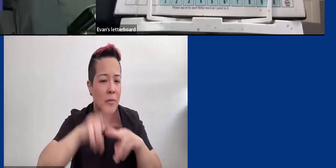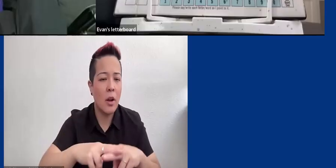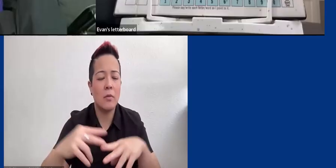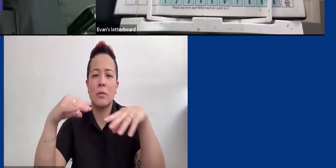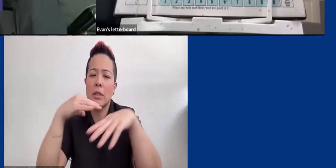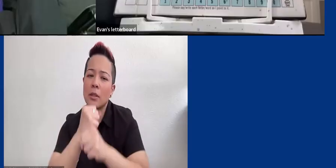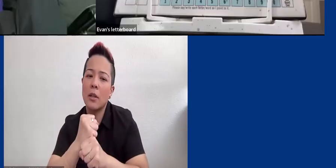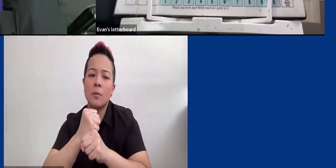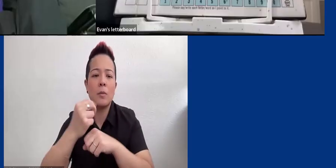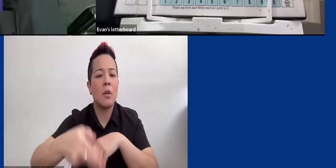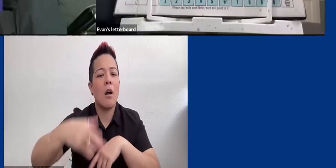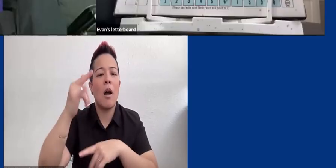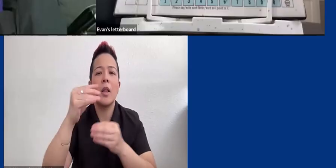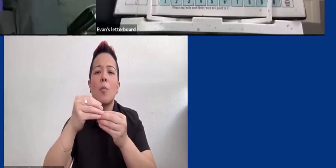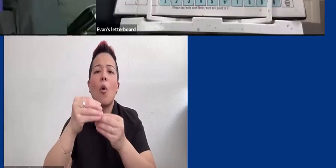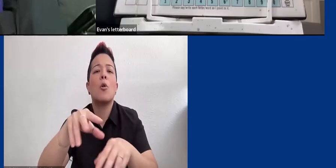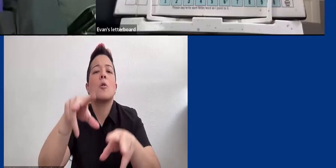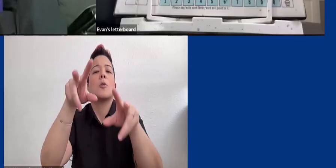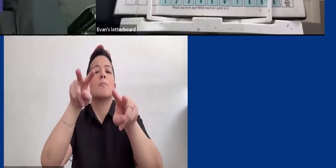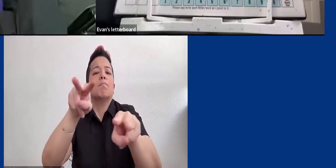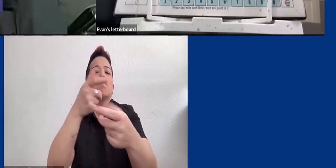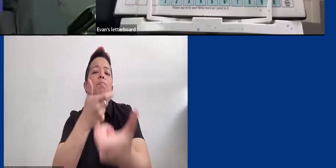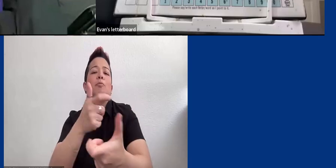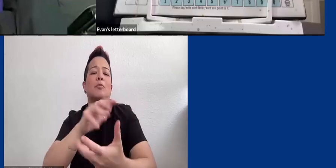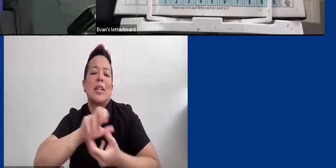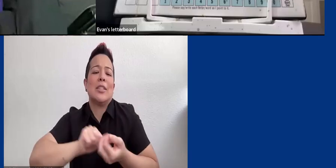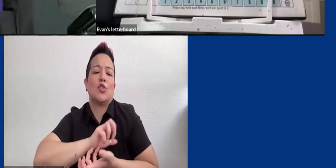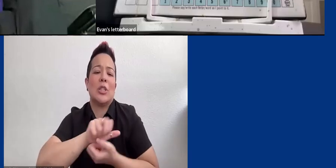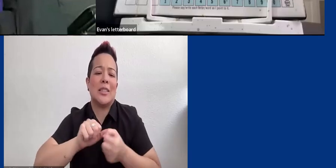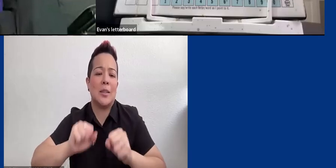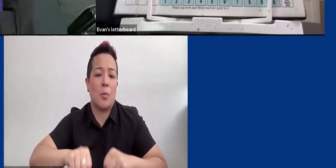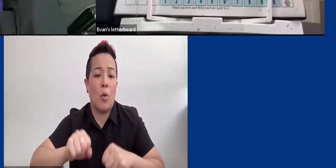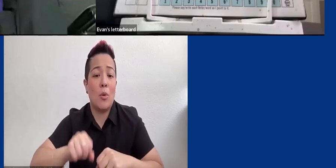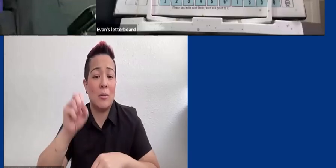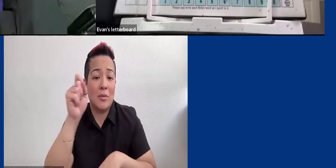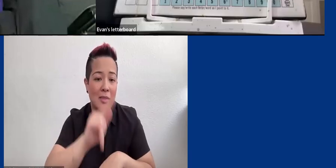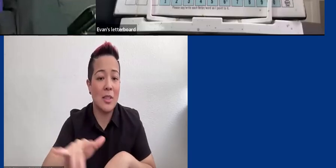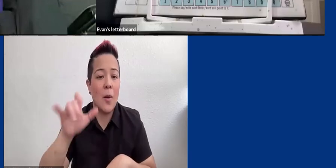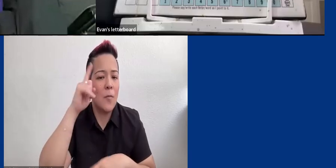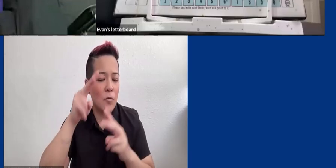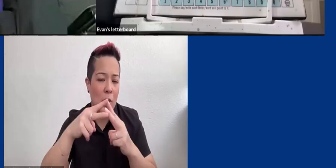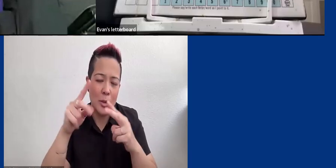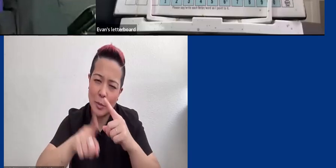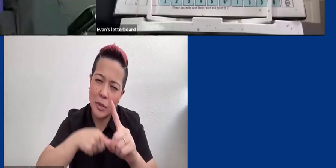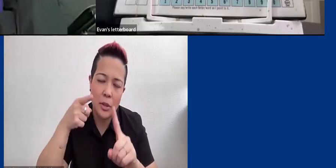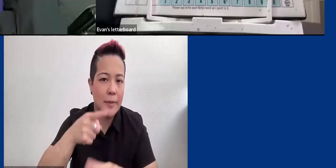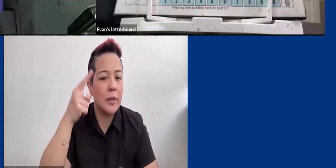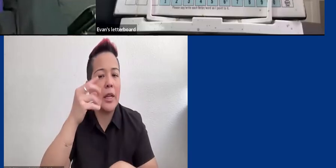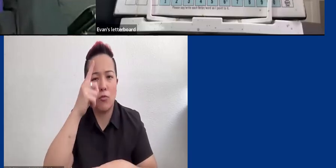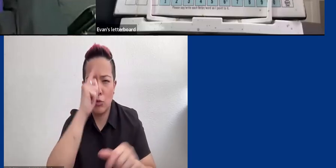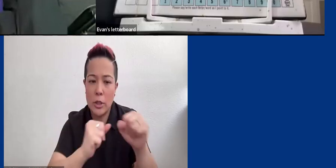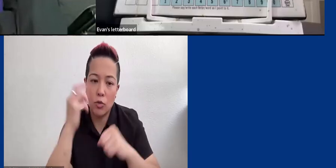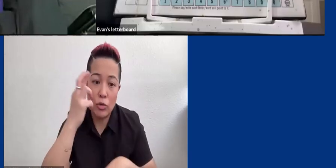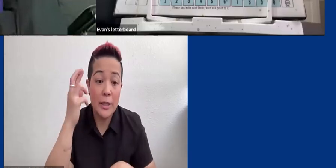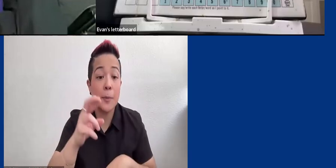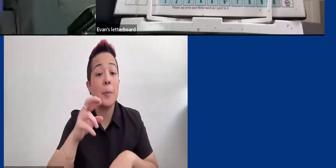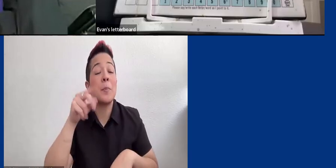The vast majority of existing video content available on platforms like YouTube that discusses